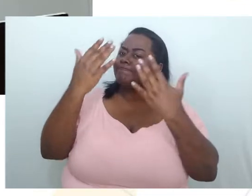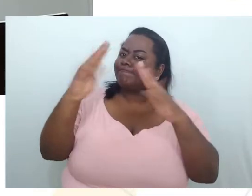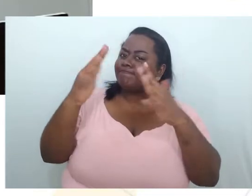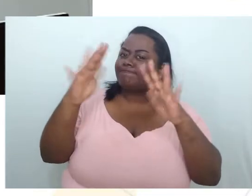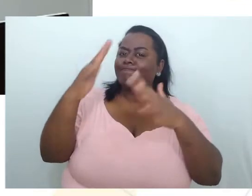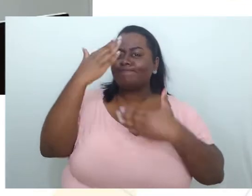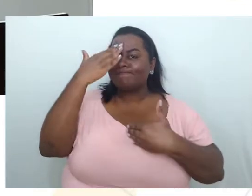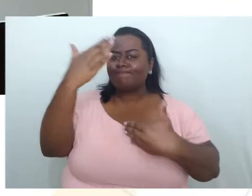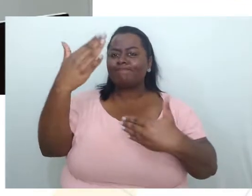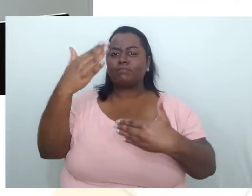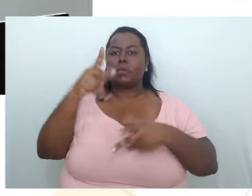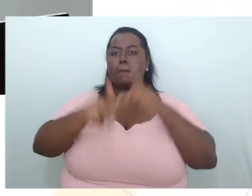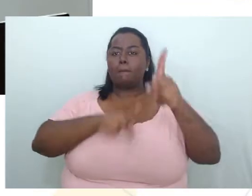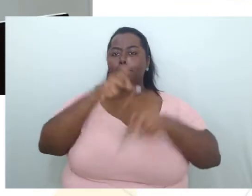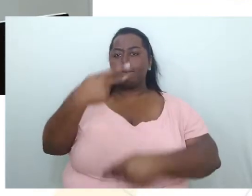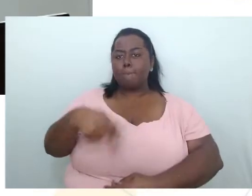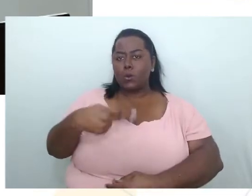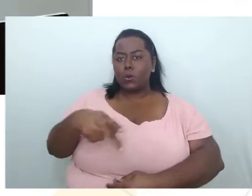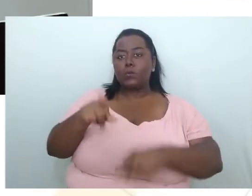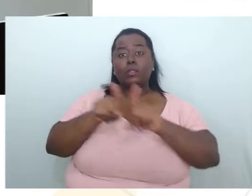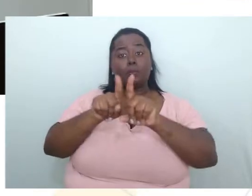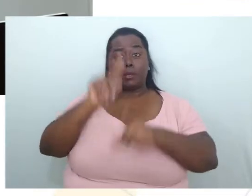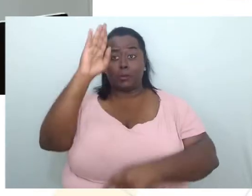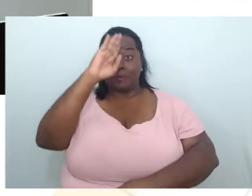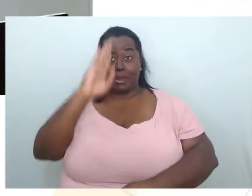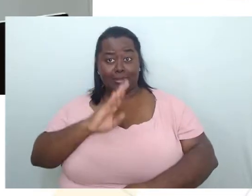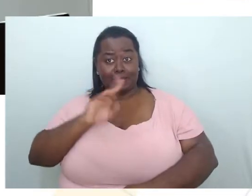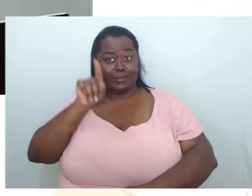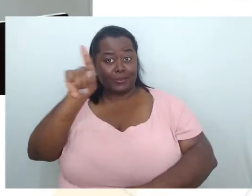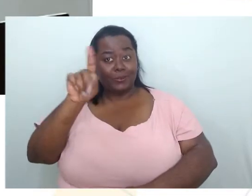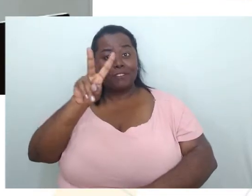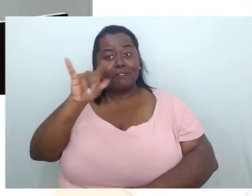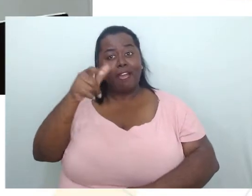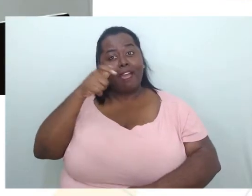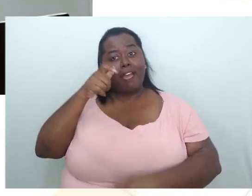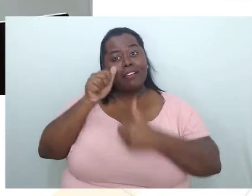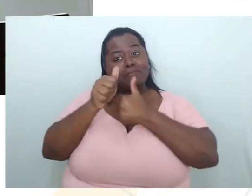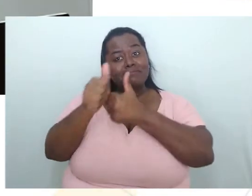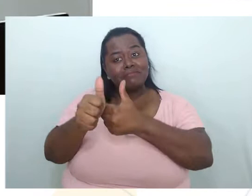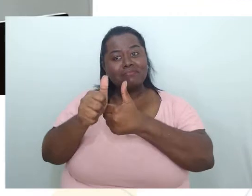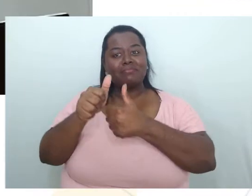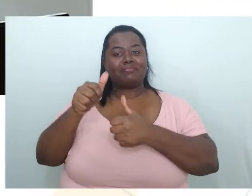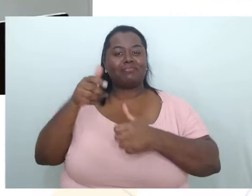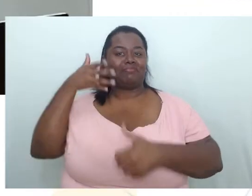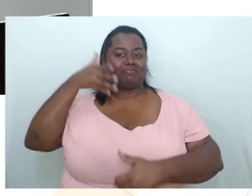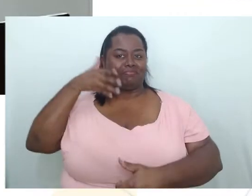the land both here and in Brazil, on which we are operating today.